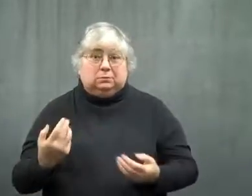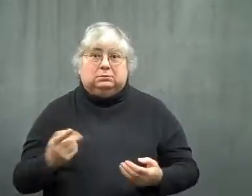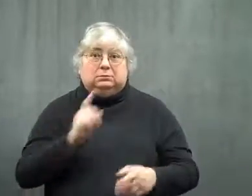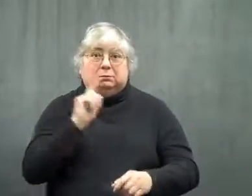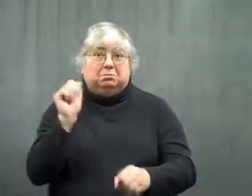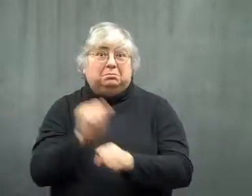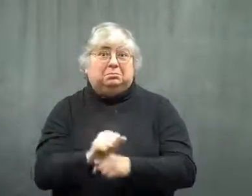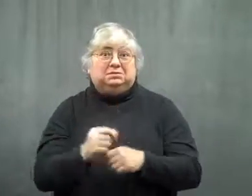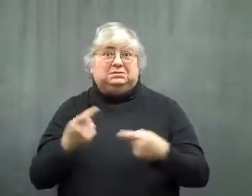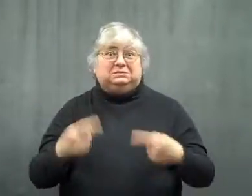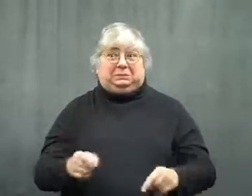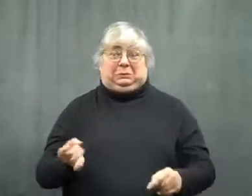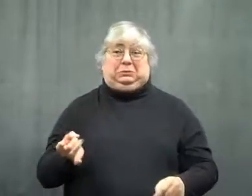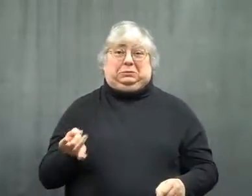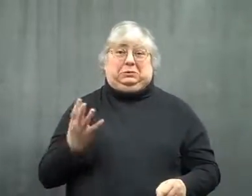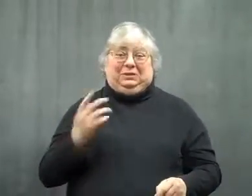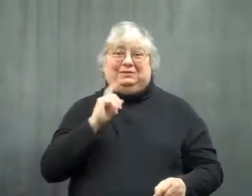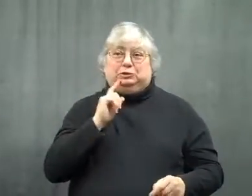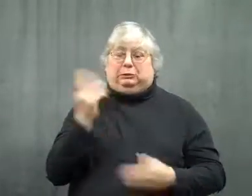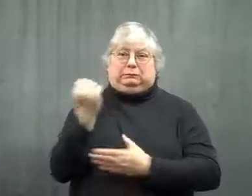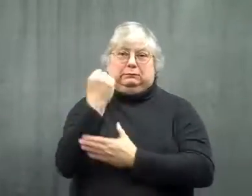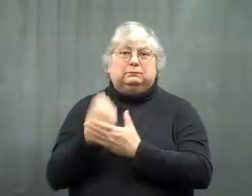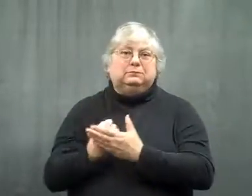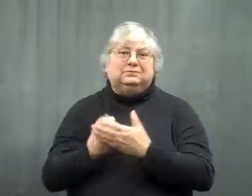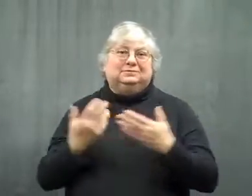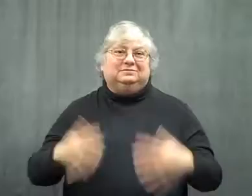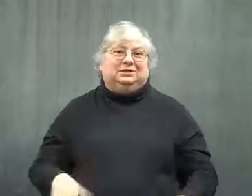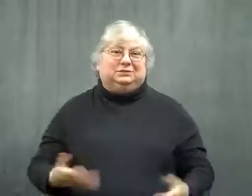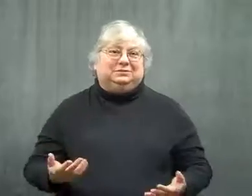Then something did happen. Palin is sure to feel somewhat foolish.